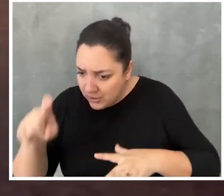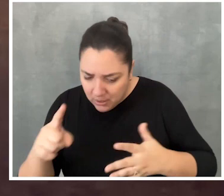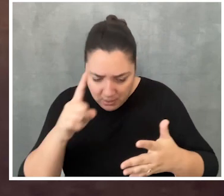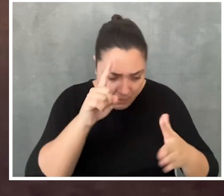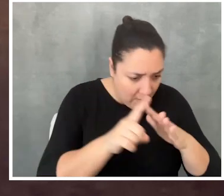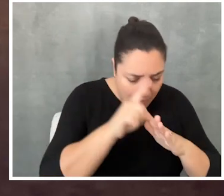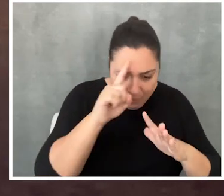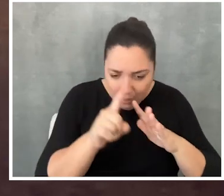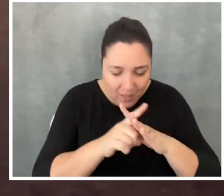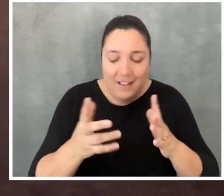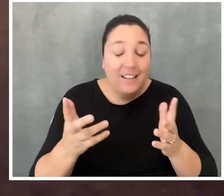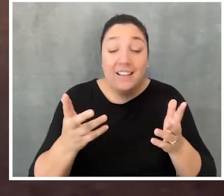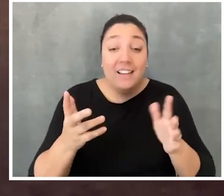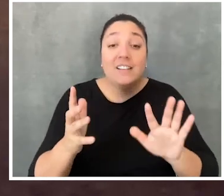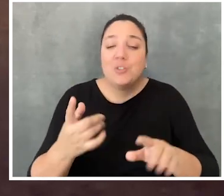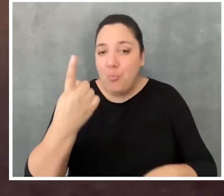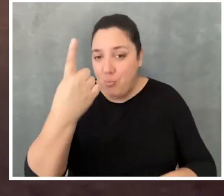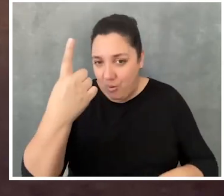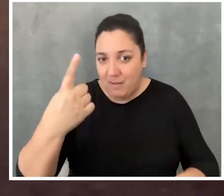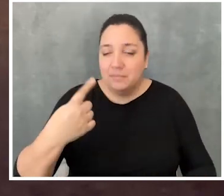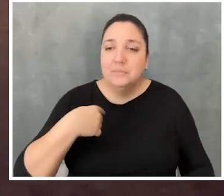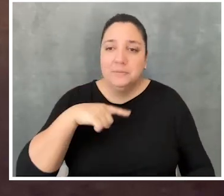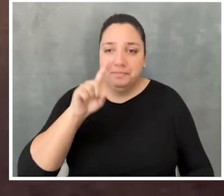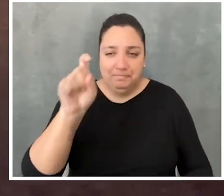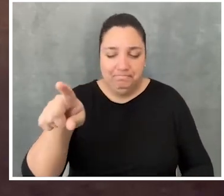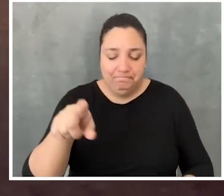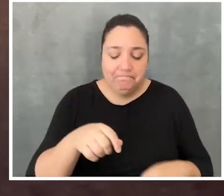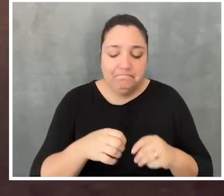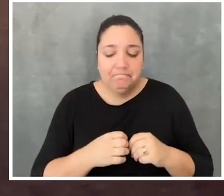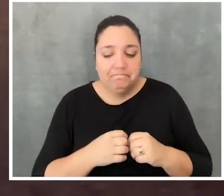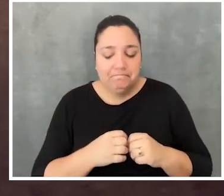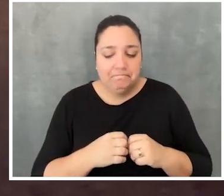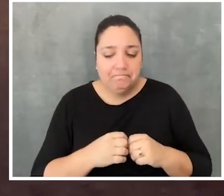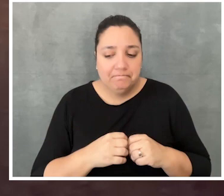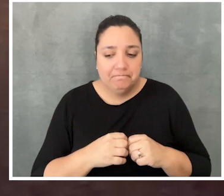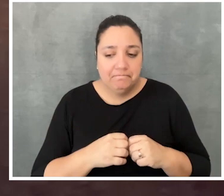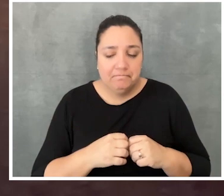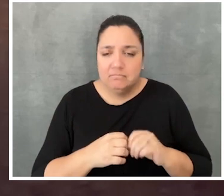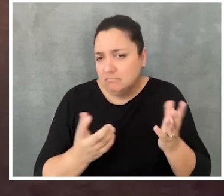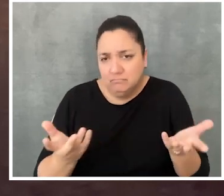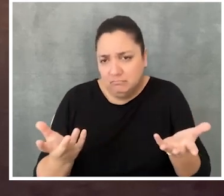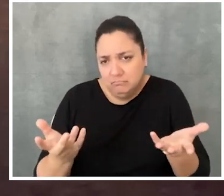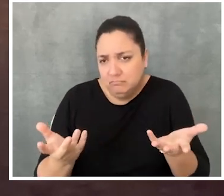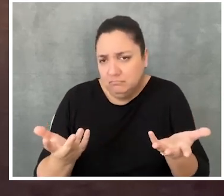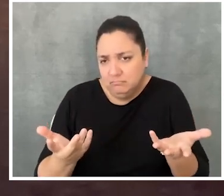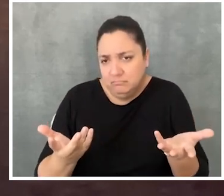And one of the things that I wanna ask you about, and certainly you can respond when you're finished